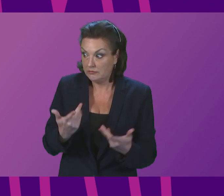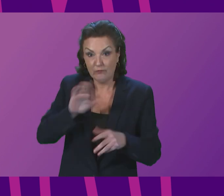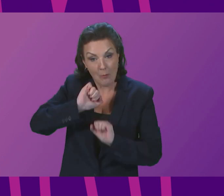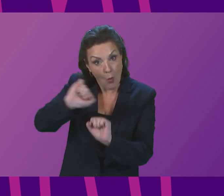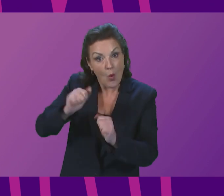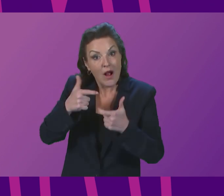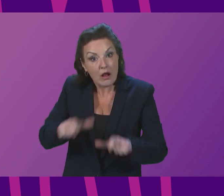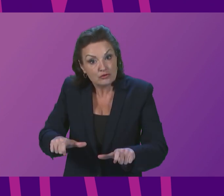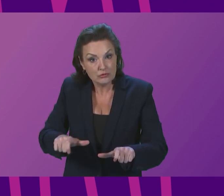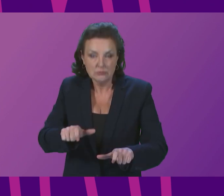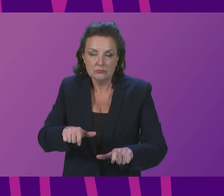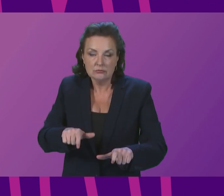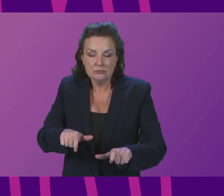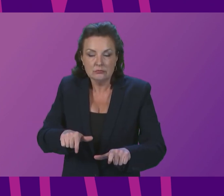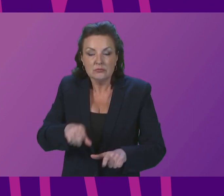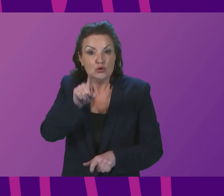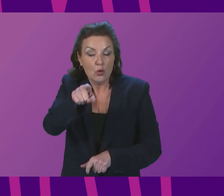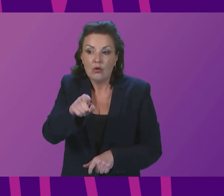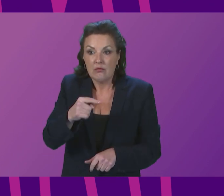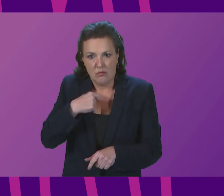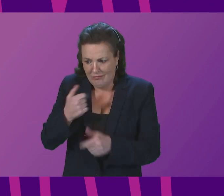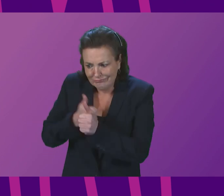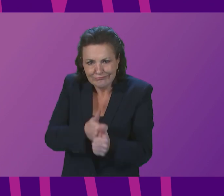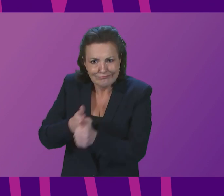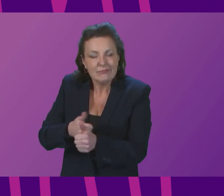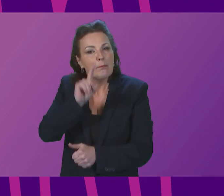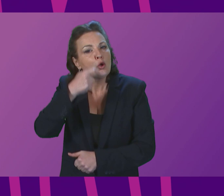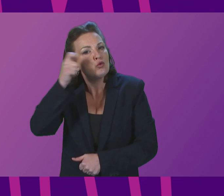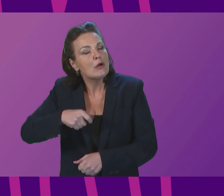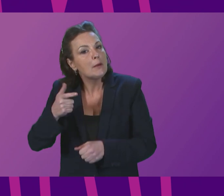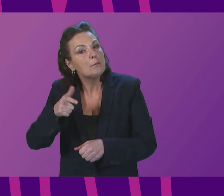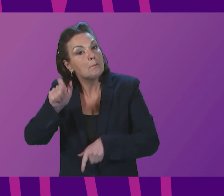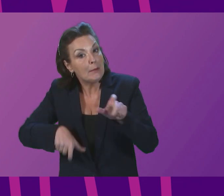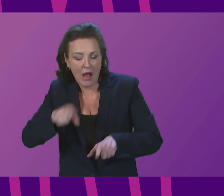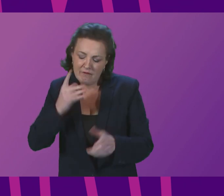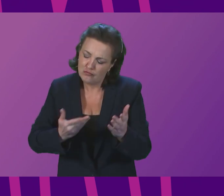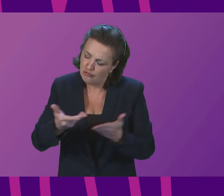Those who come from Ukraine will have a right to work, and access to social security benefits and public funds.